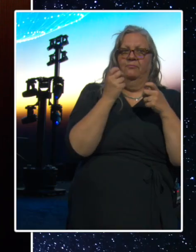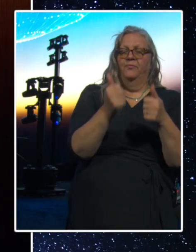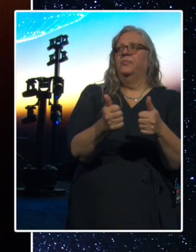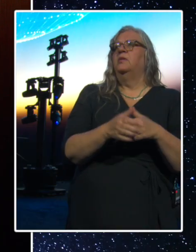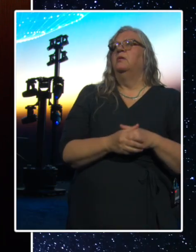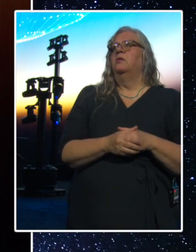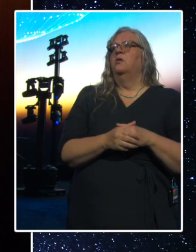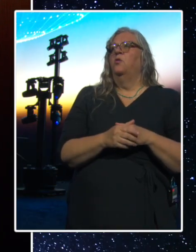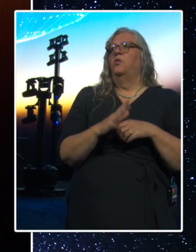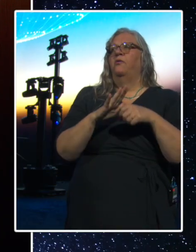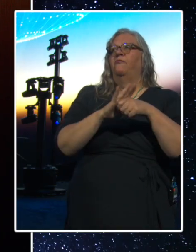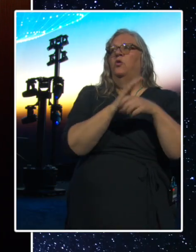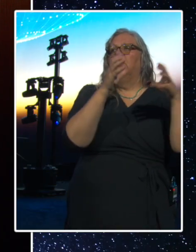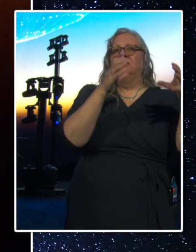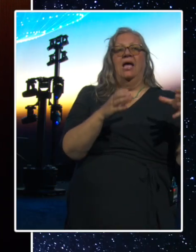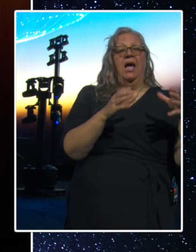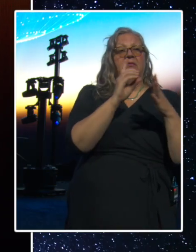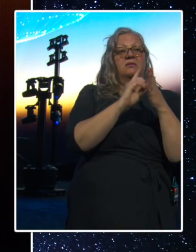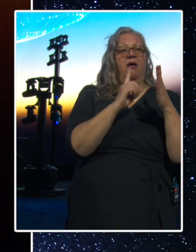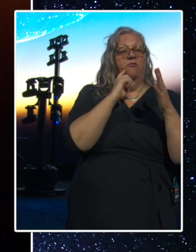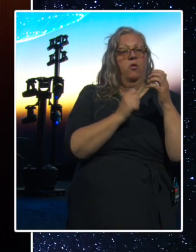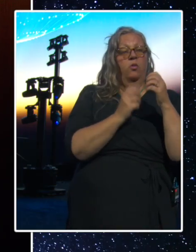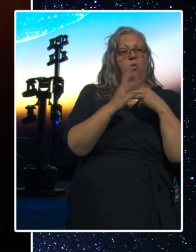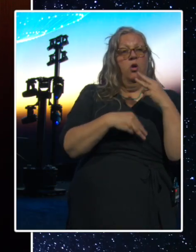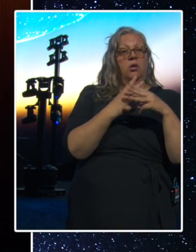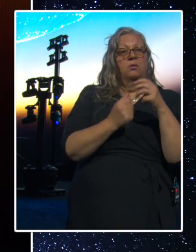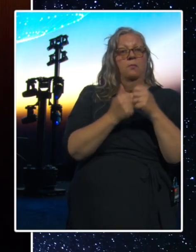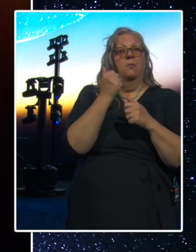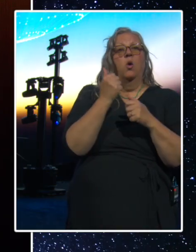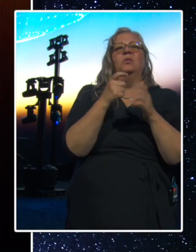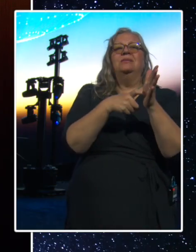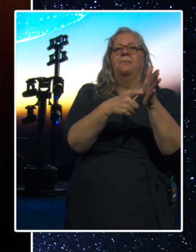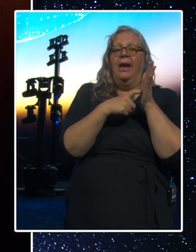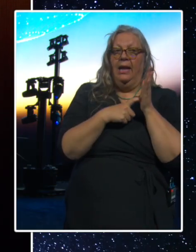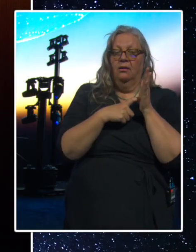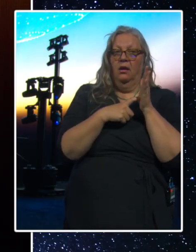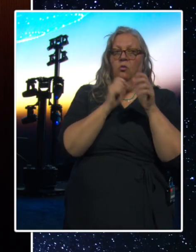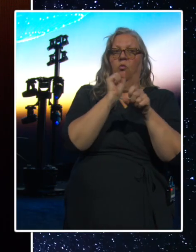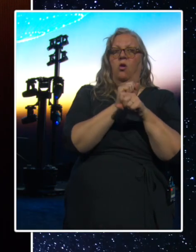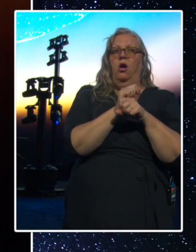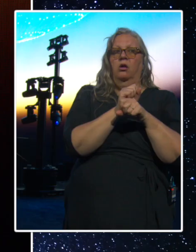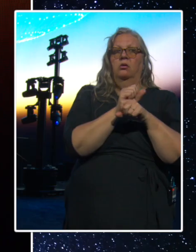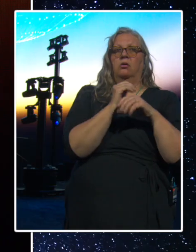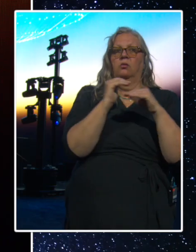with a streamlined full-stack design built for the world's most demanding workloads.